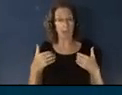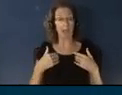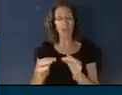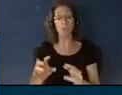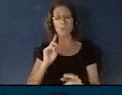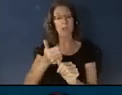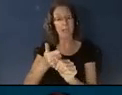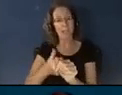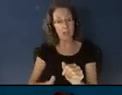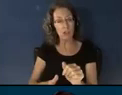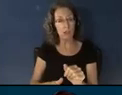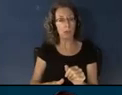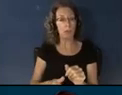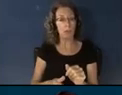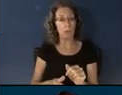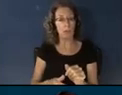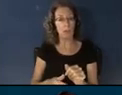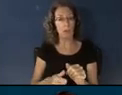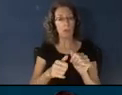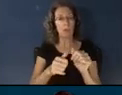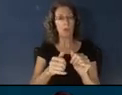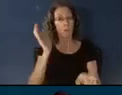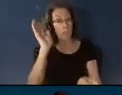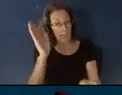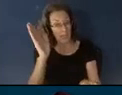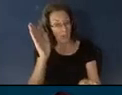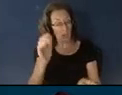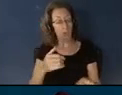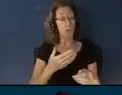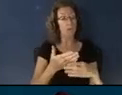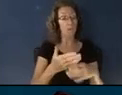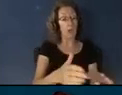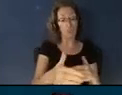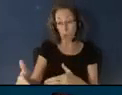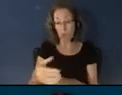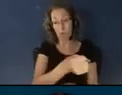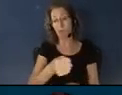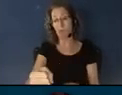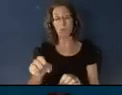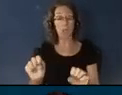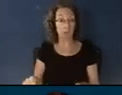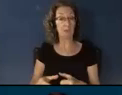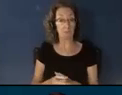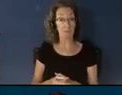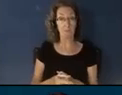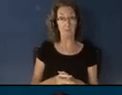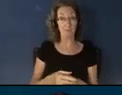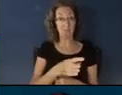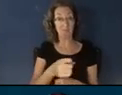session so it should work out. Okay so you you've done this before um I'll